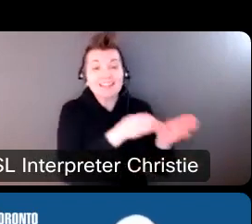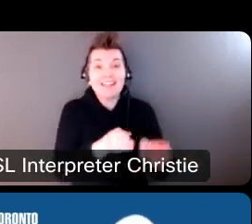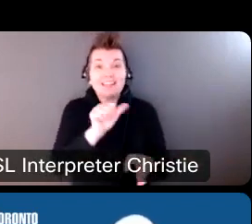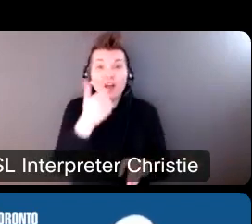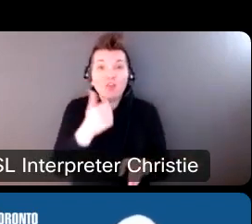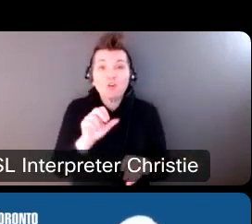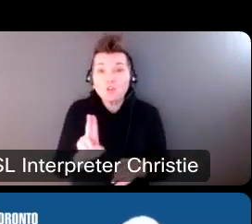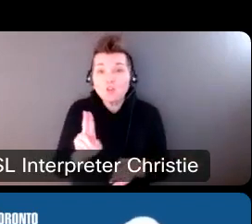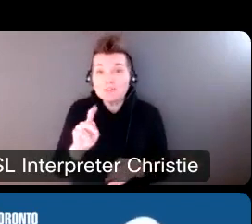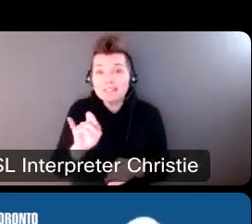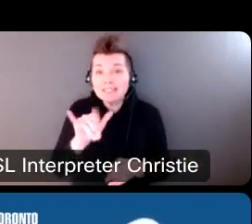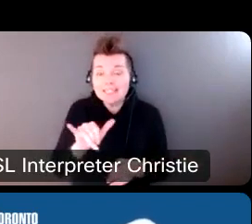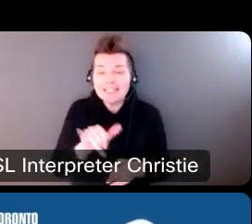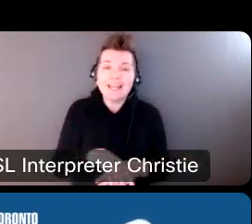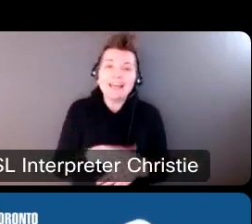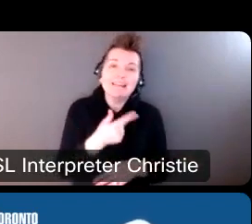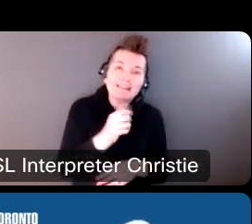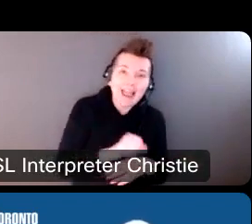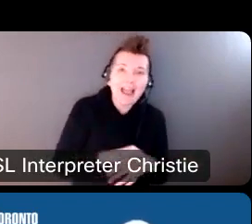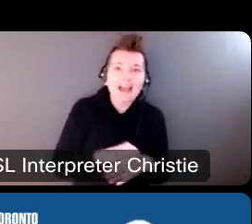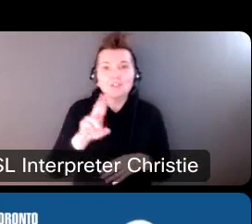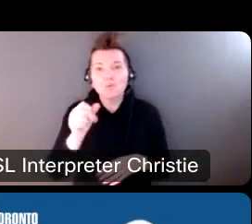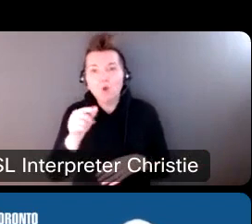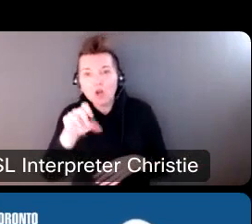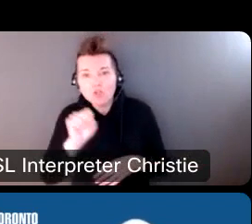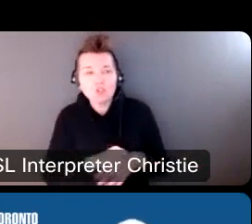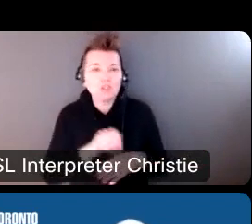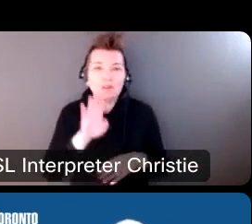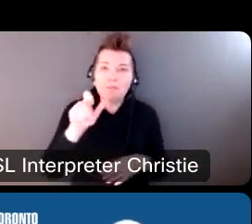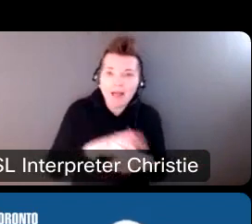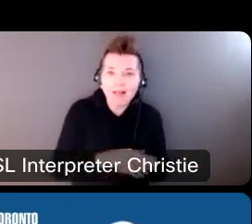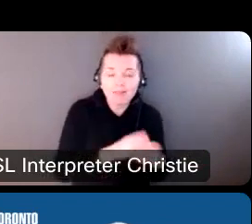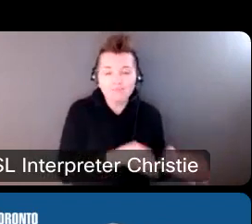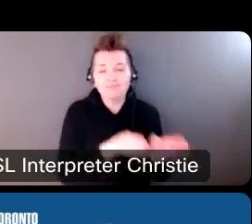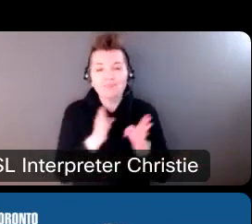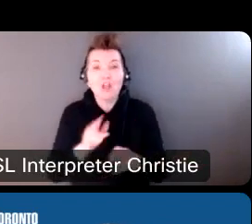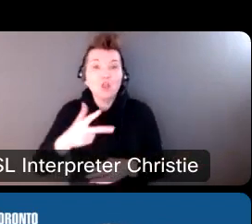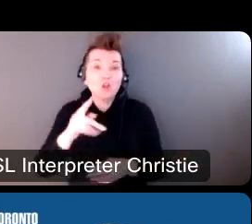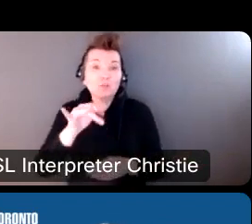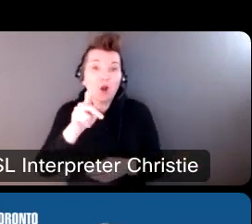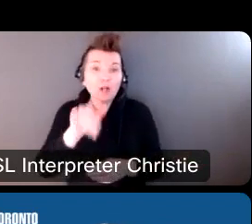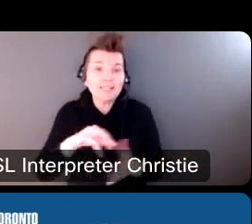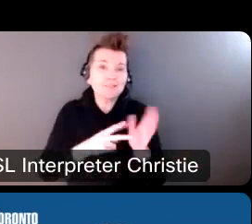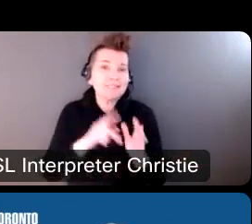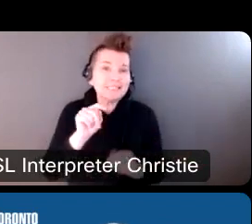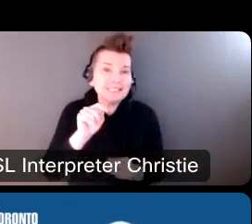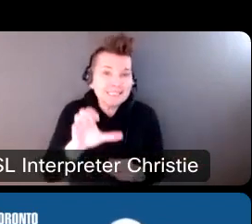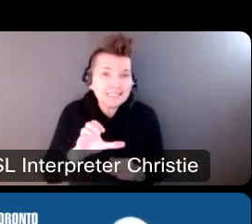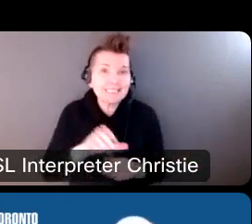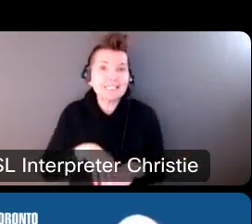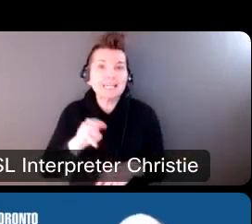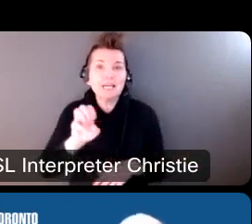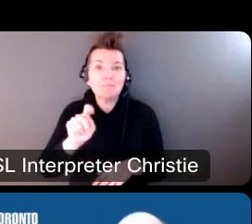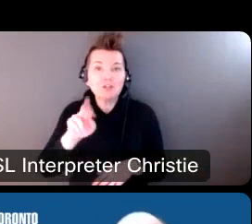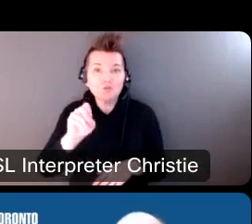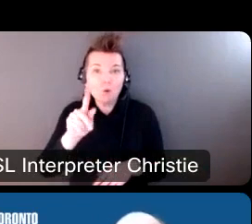Third party are things like TTC, Metrolinx, and private construction is more along the